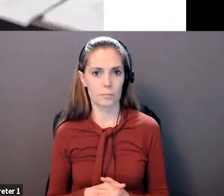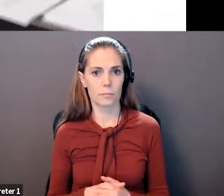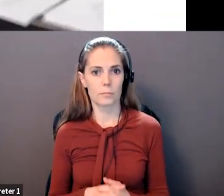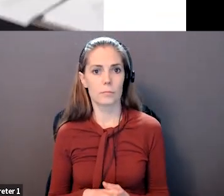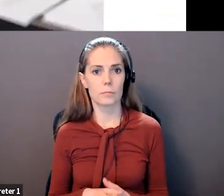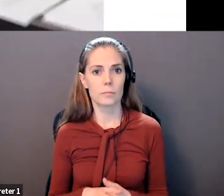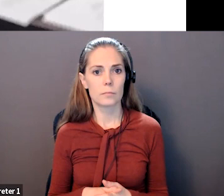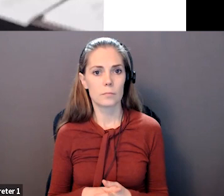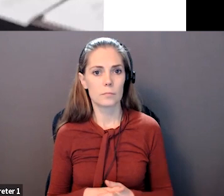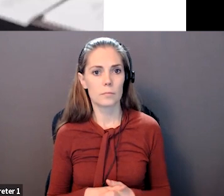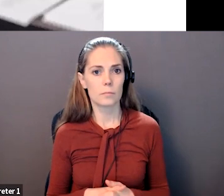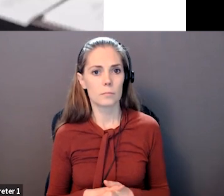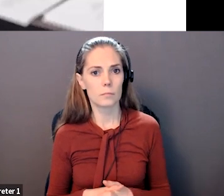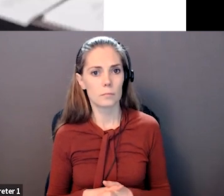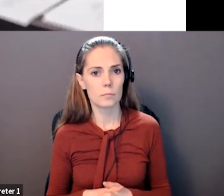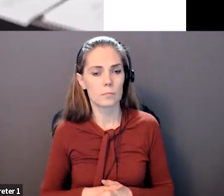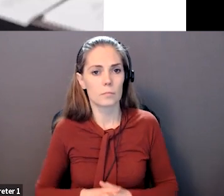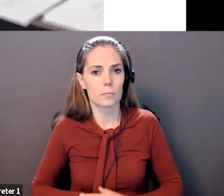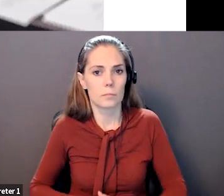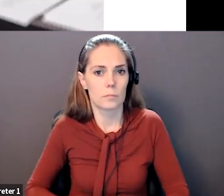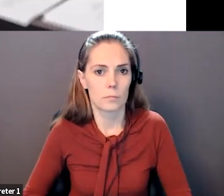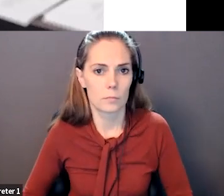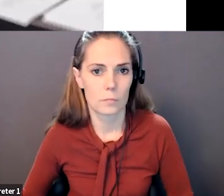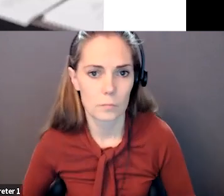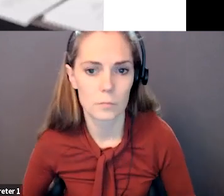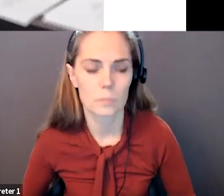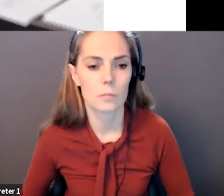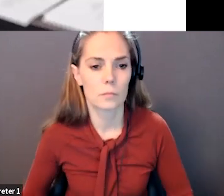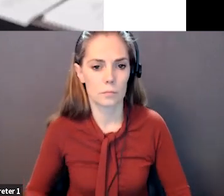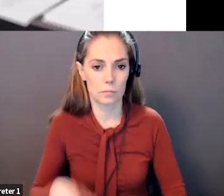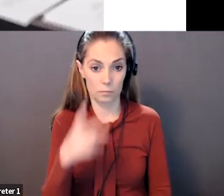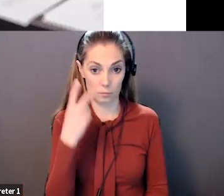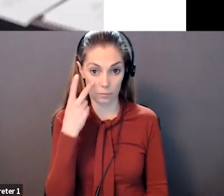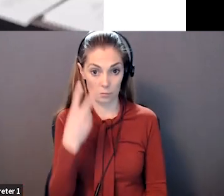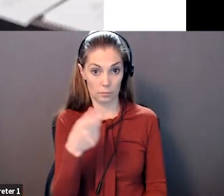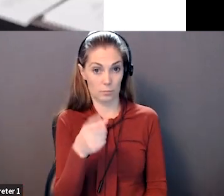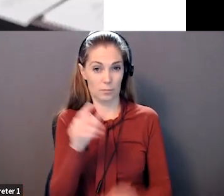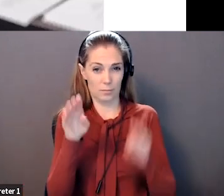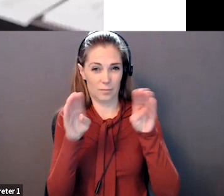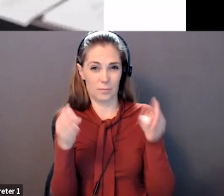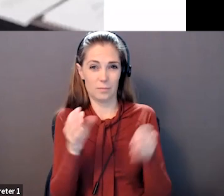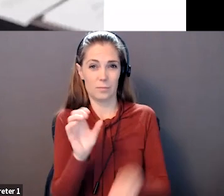the average day is paid, you're gonna have to bear with me,